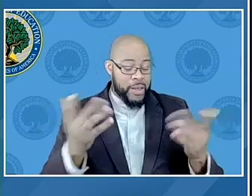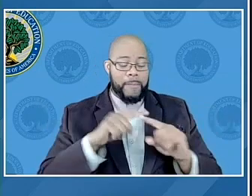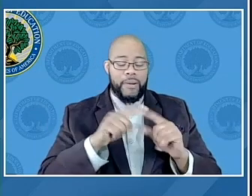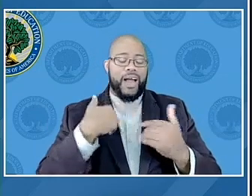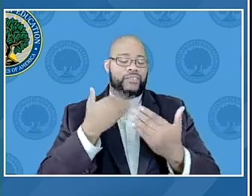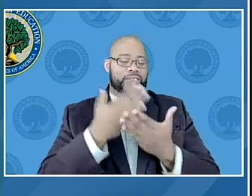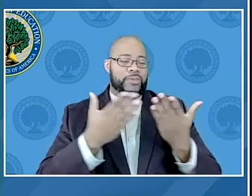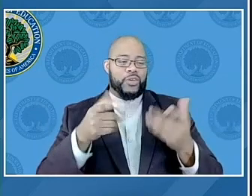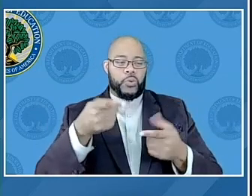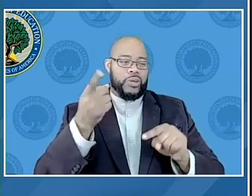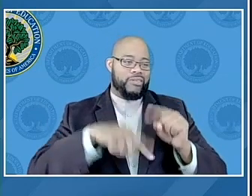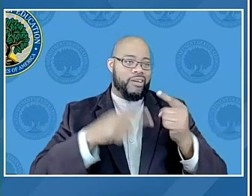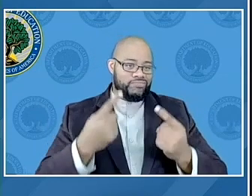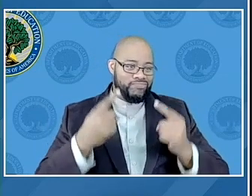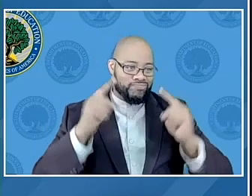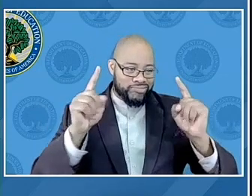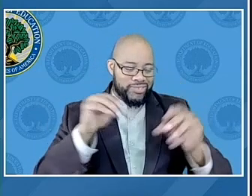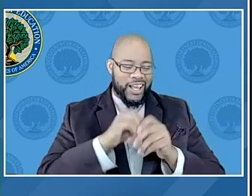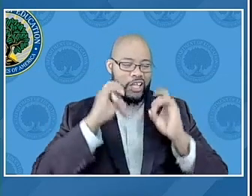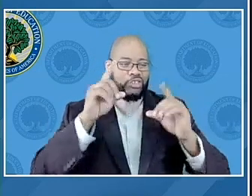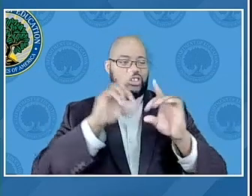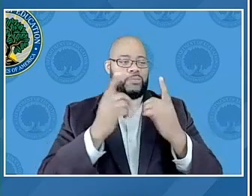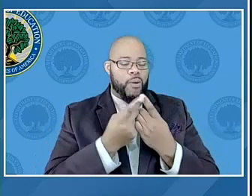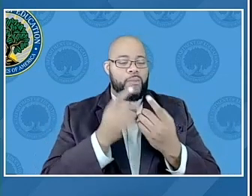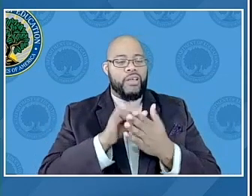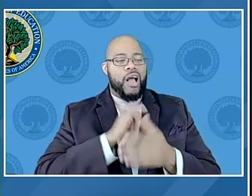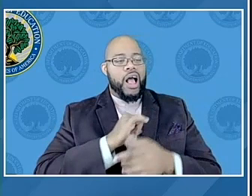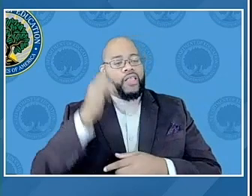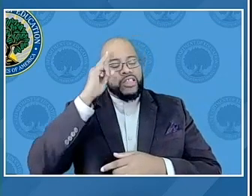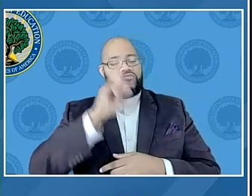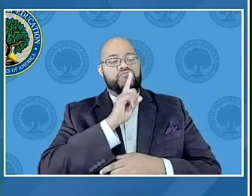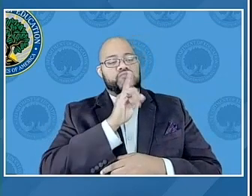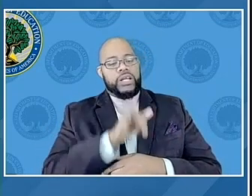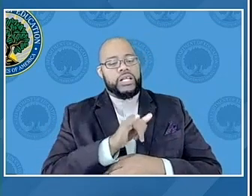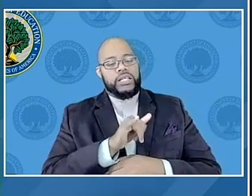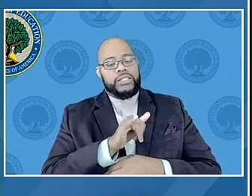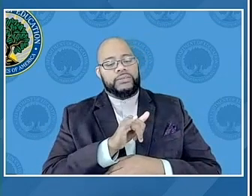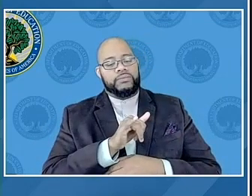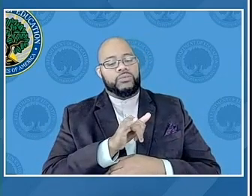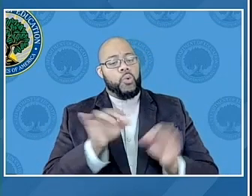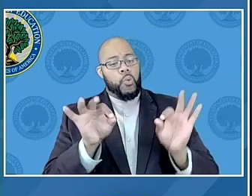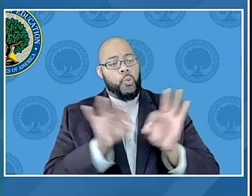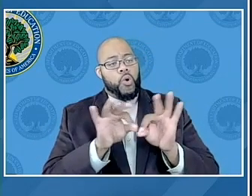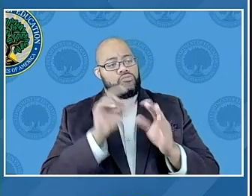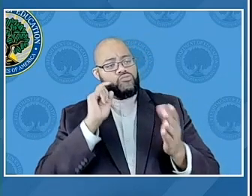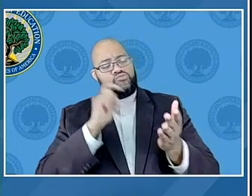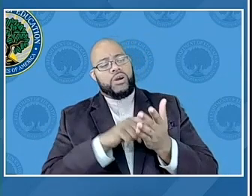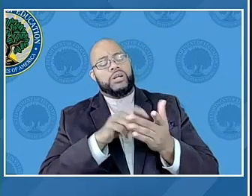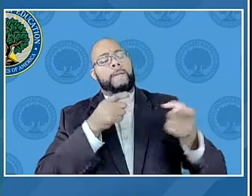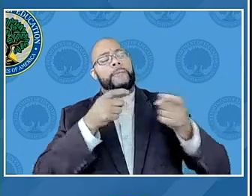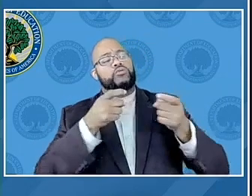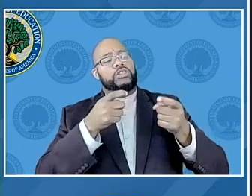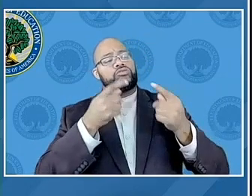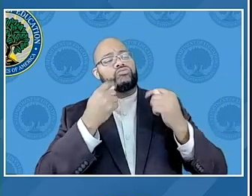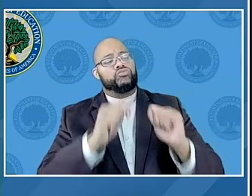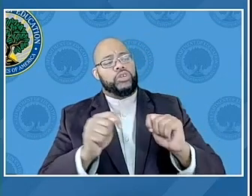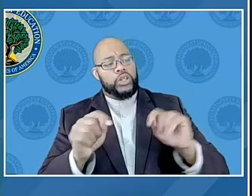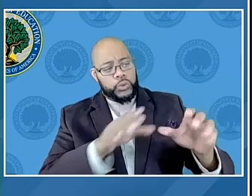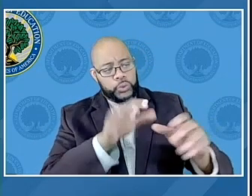accomplish in the education Department that I do think it's really worth recognizing that the administration is trying to do this and actively trying to